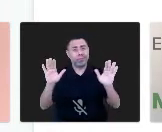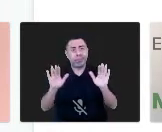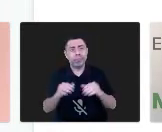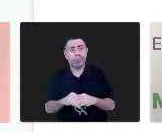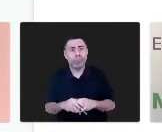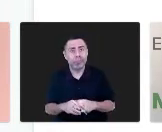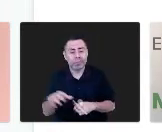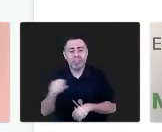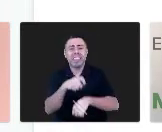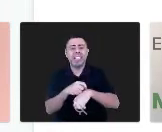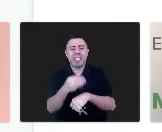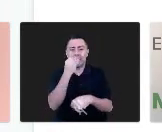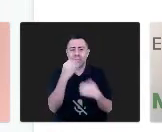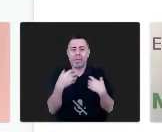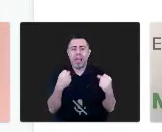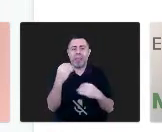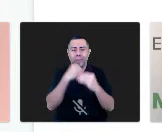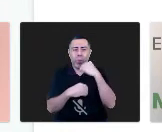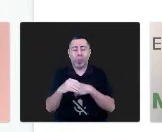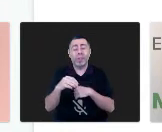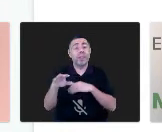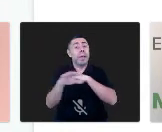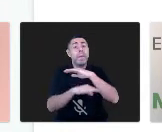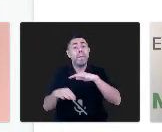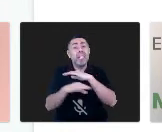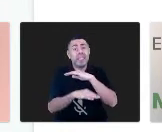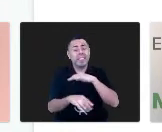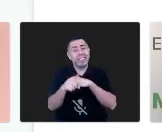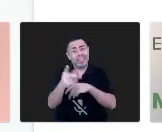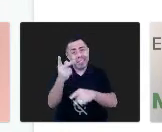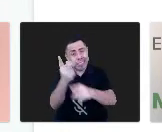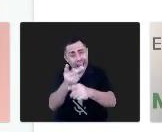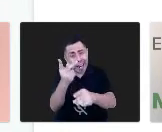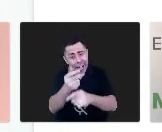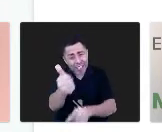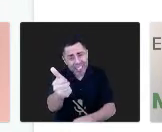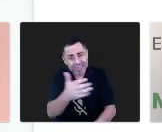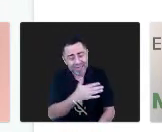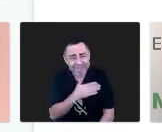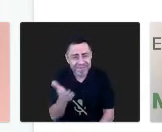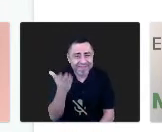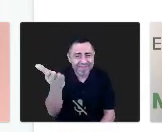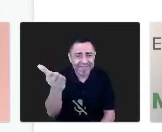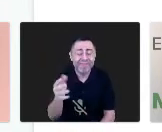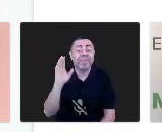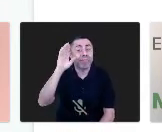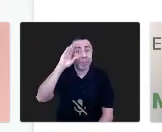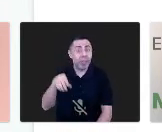care of yourself because this is a time period where a lot of people have a lot of struggle right they're not getting responses they're worried about money they're worried about health